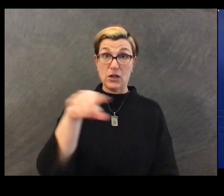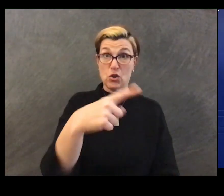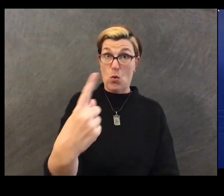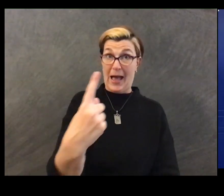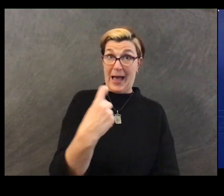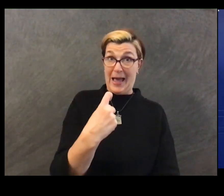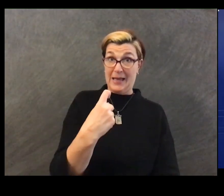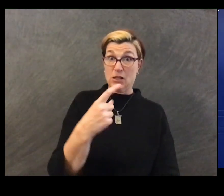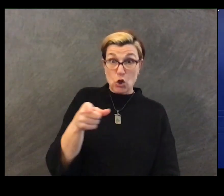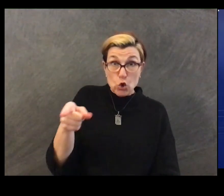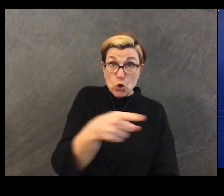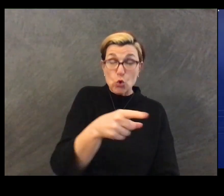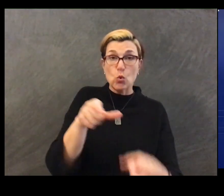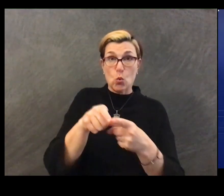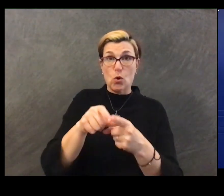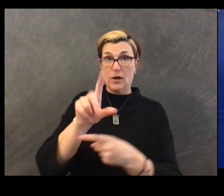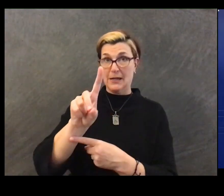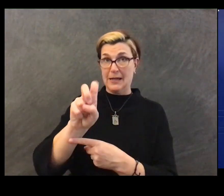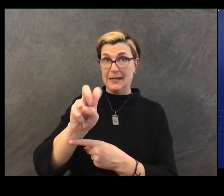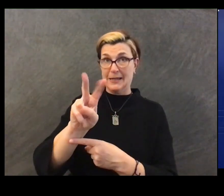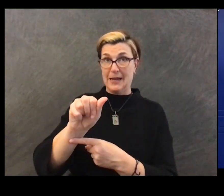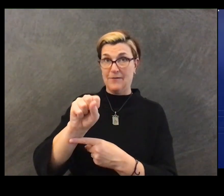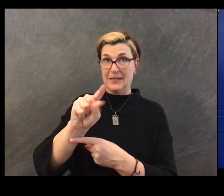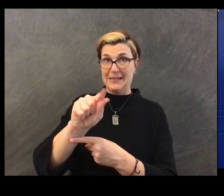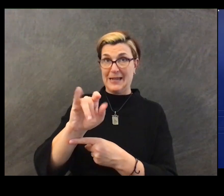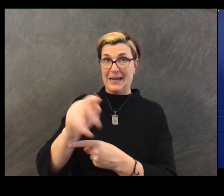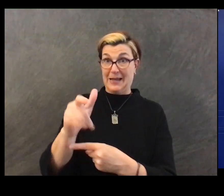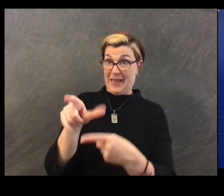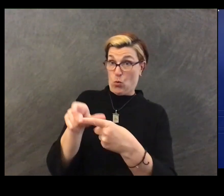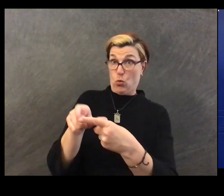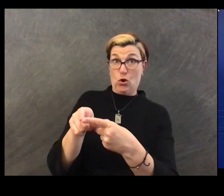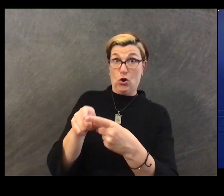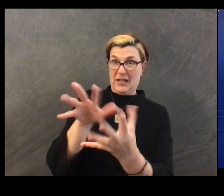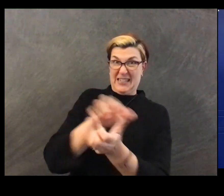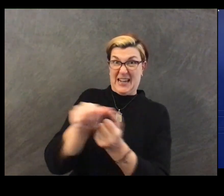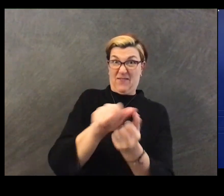again emphasize to the American public that when we first interacted with this